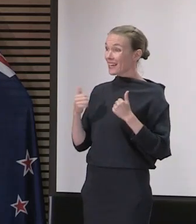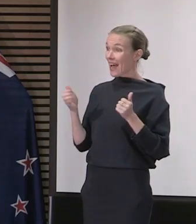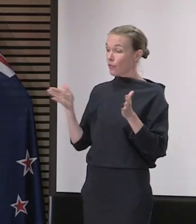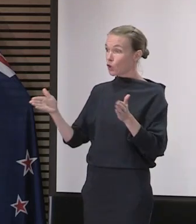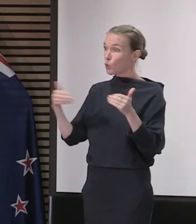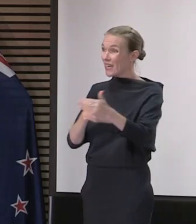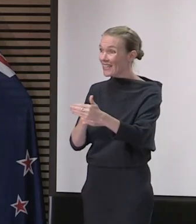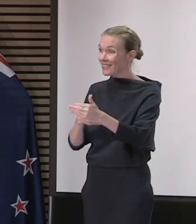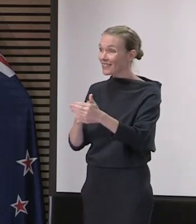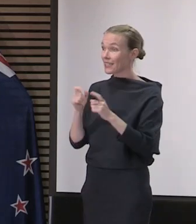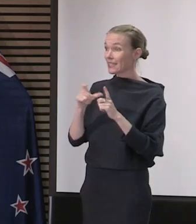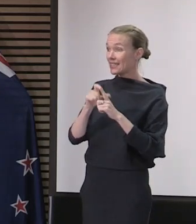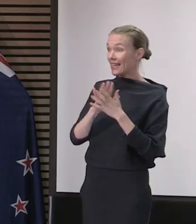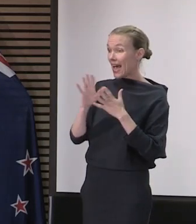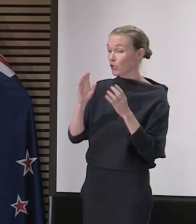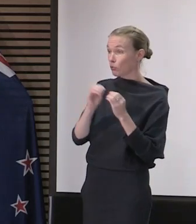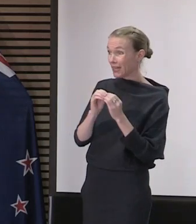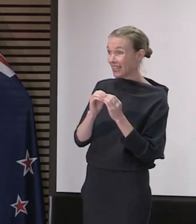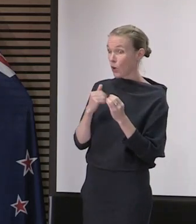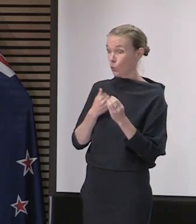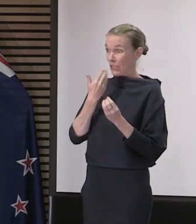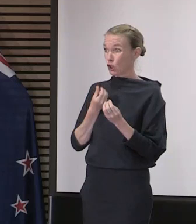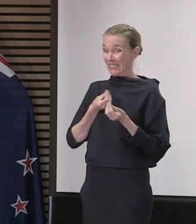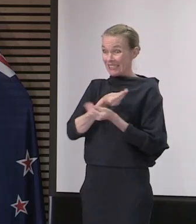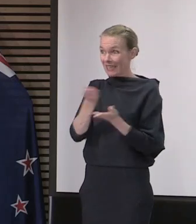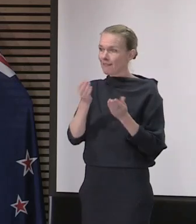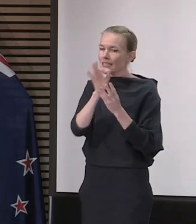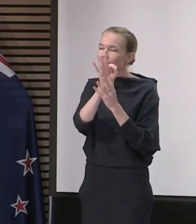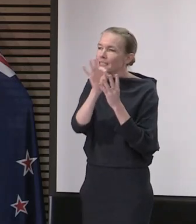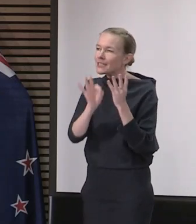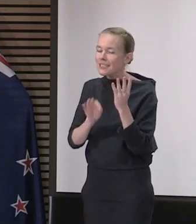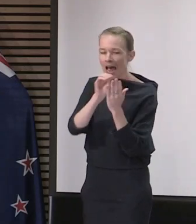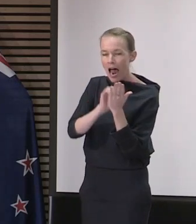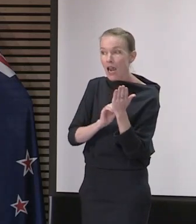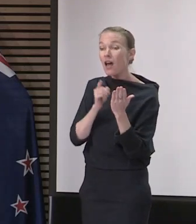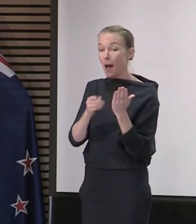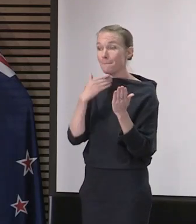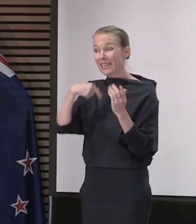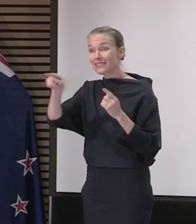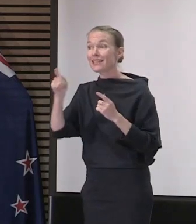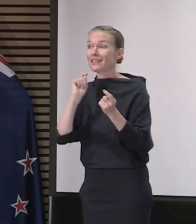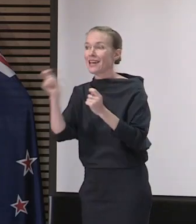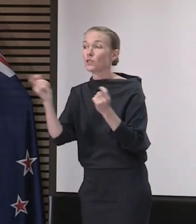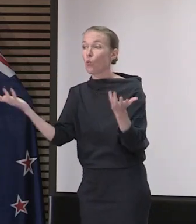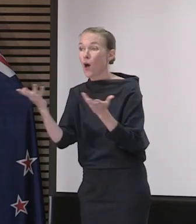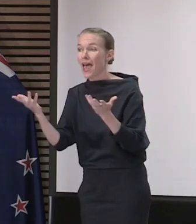of settings, and it continues this week, and our public health units have some public